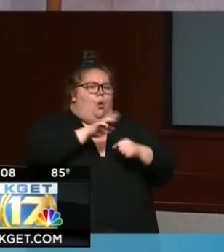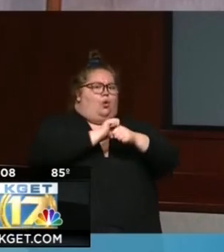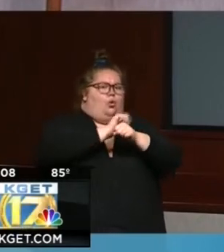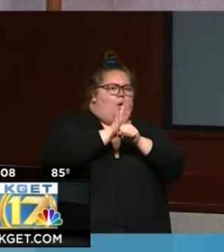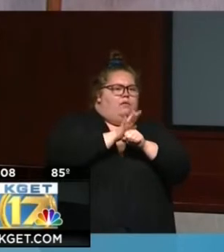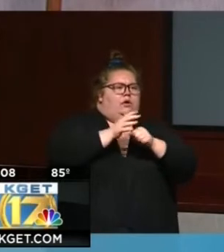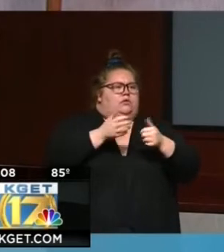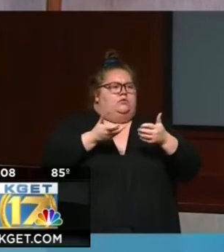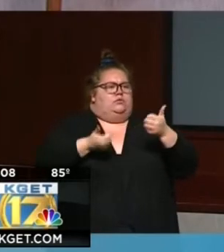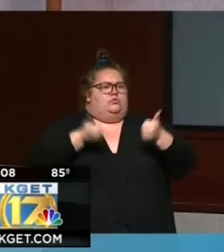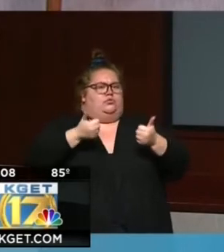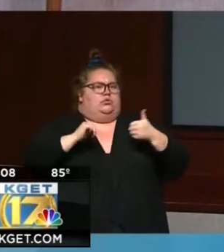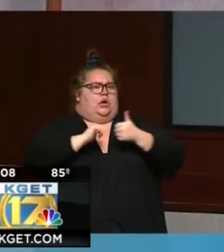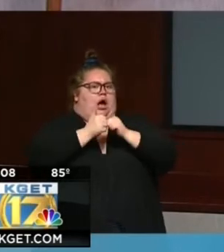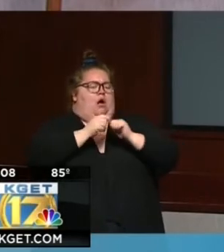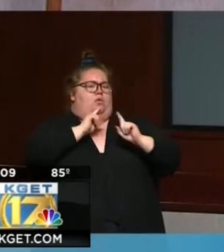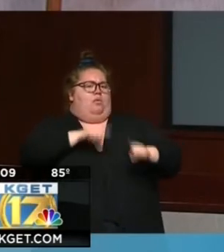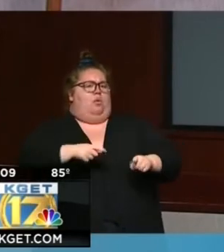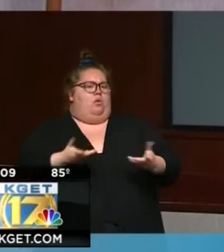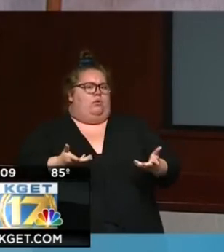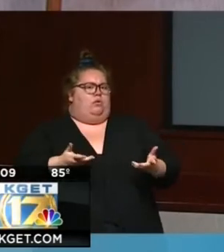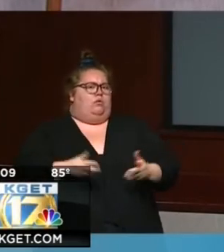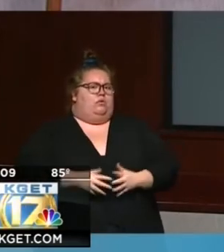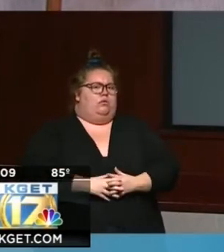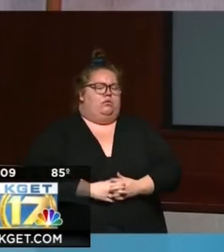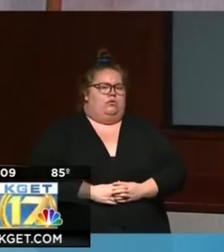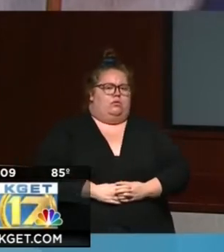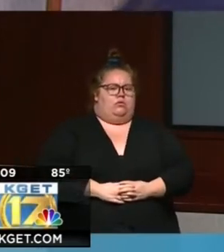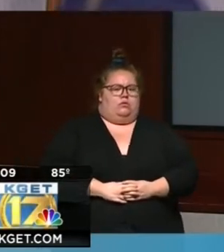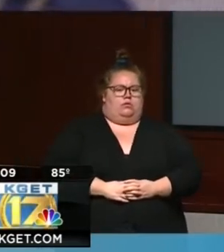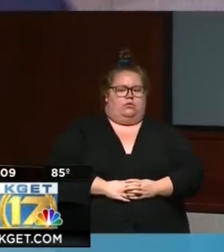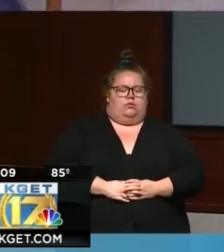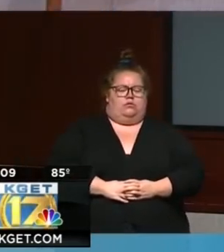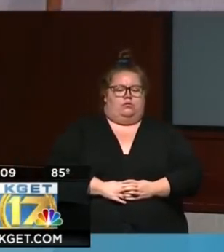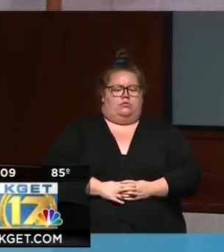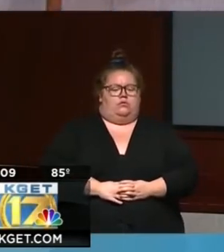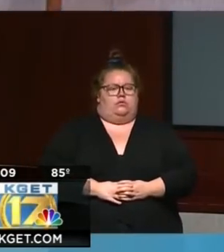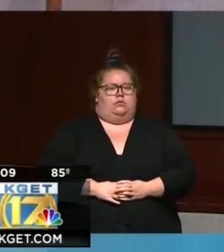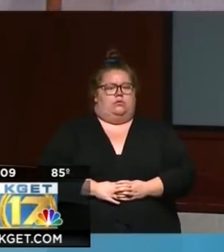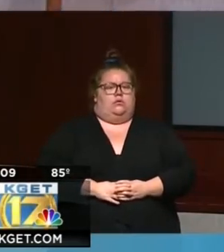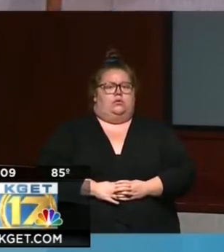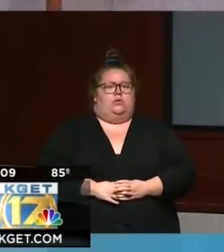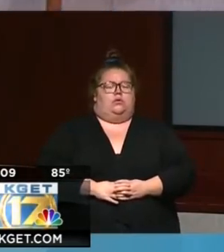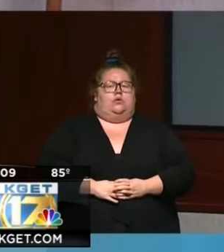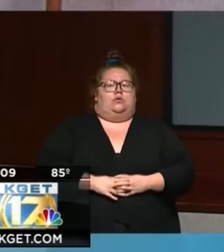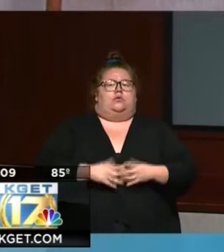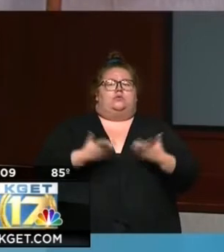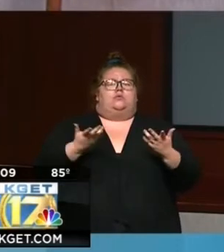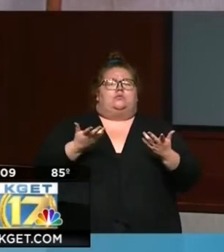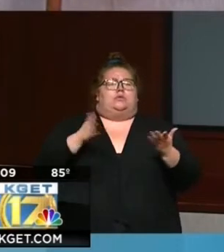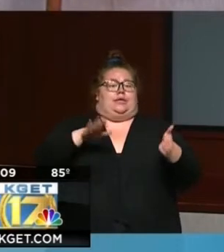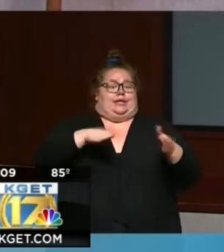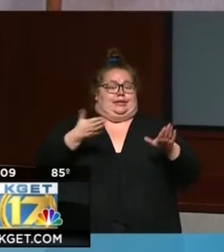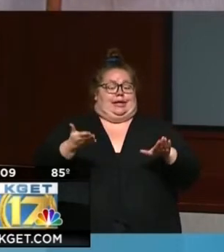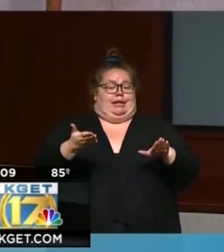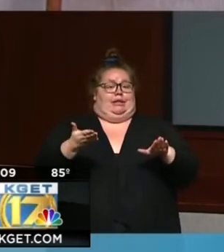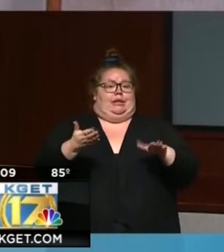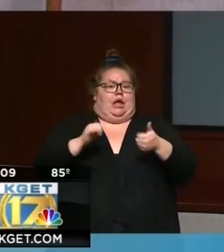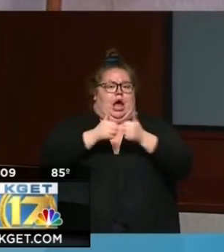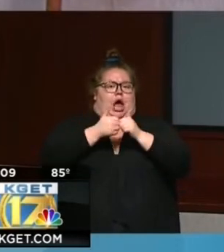DEATHS, IF THEY DIE FROM A COMPLICATION OF PNEUMONIA BROUGHT ON BY THE CORONAVIRUS. IS THAT LISTED AS A CORONAVIRUS